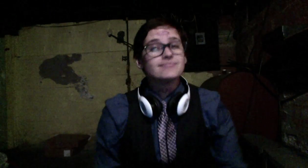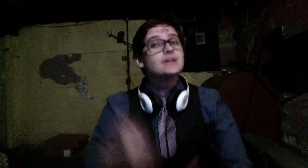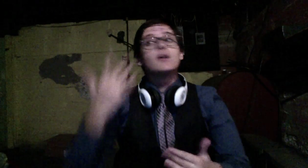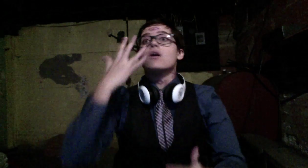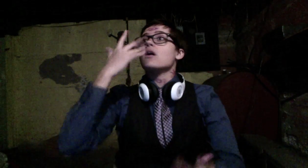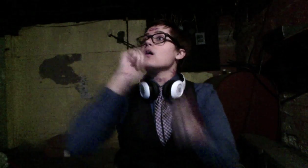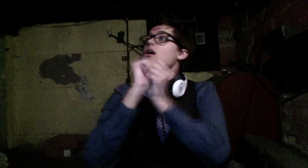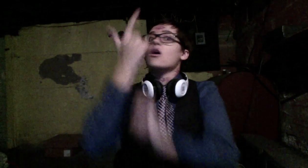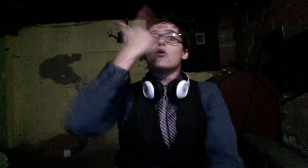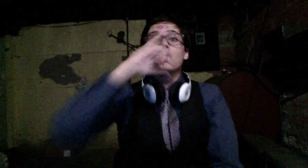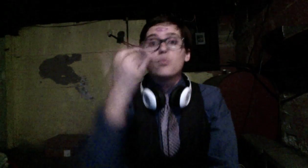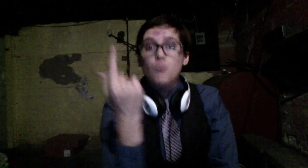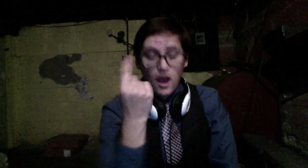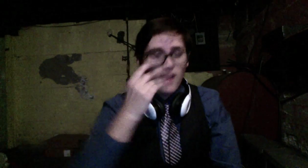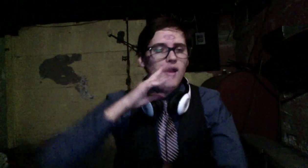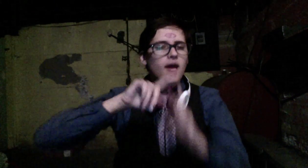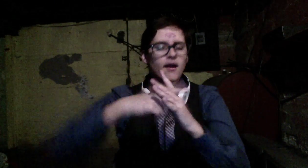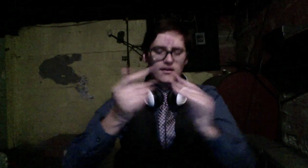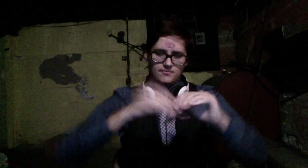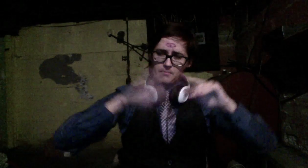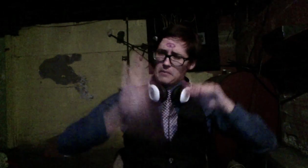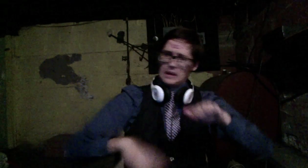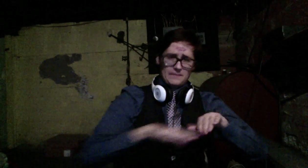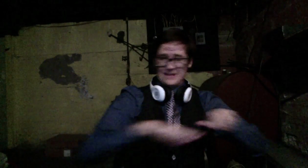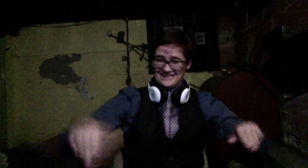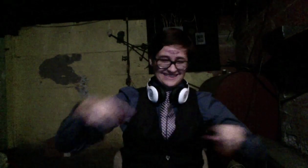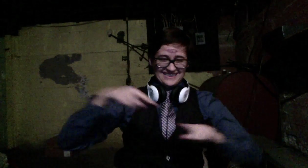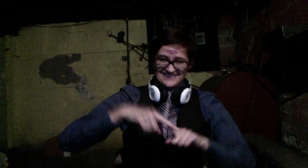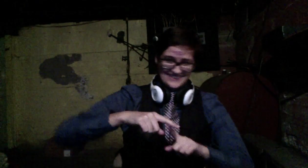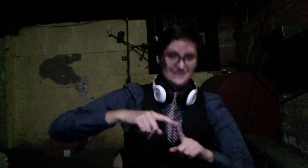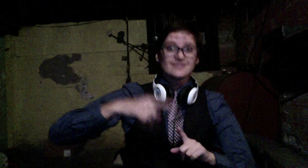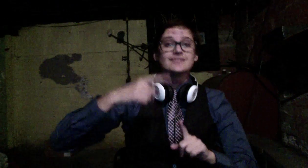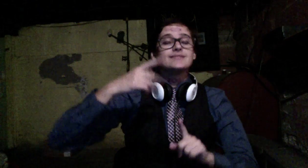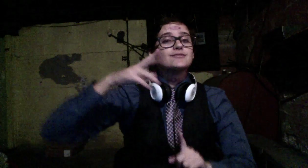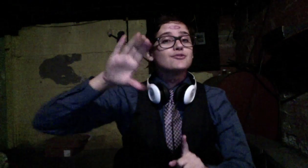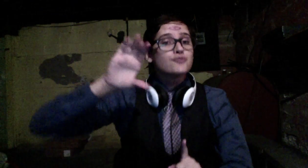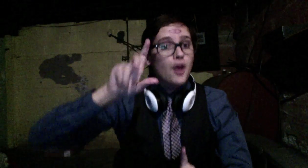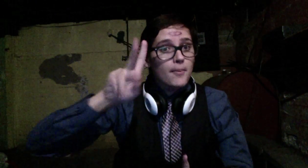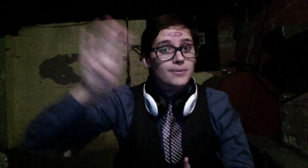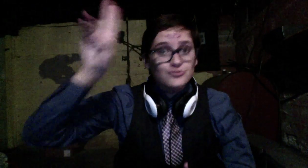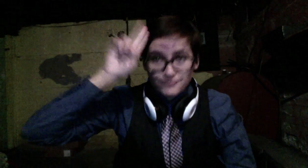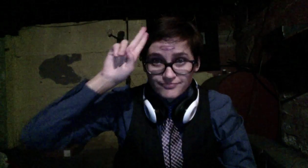CHANGE LOOK LIKE WHAT WILL START BOTTOM LEVEL THIS C-U-B SCOUT